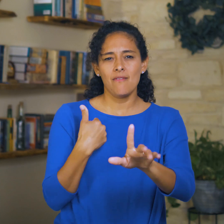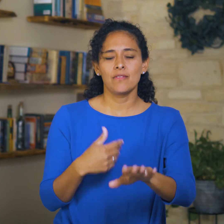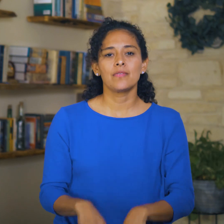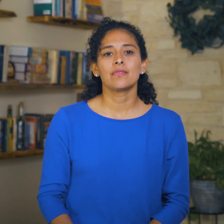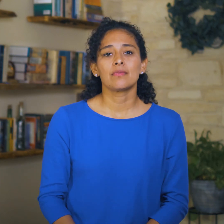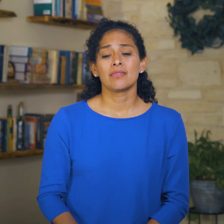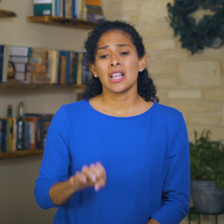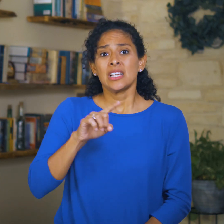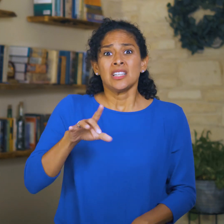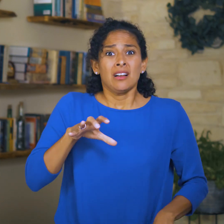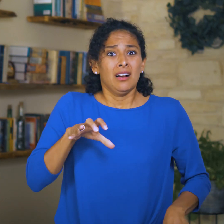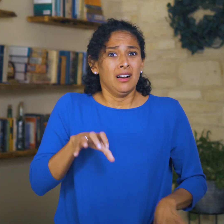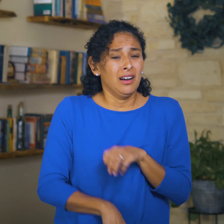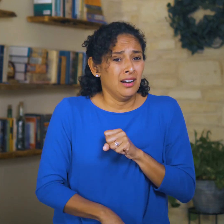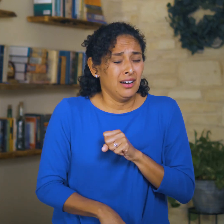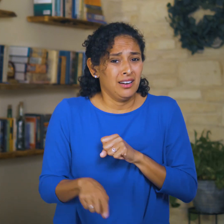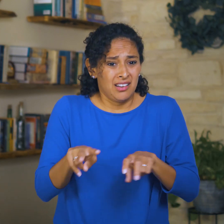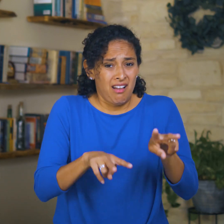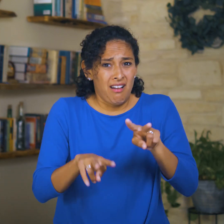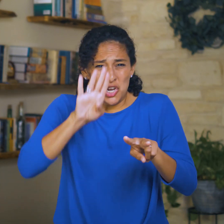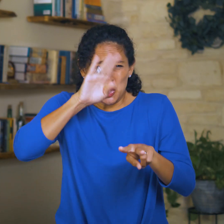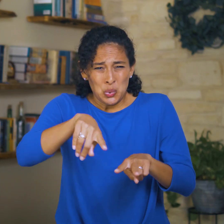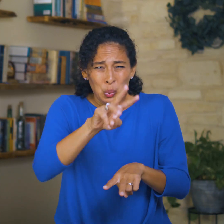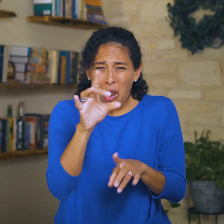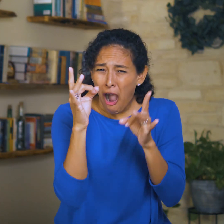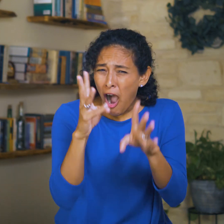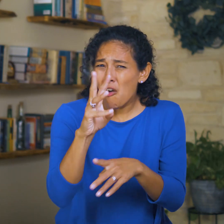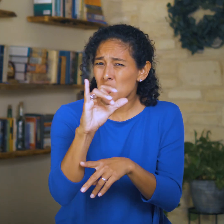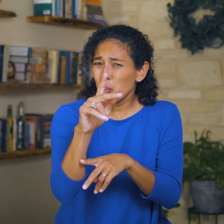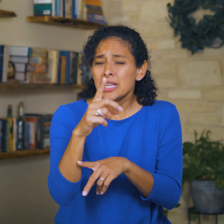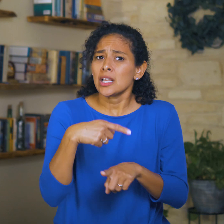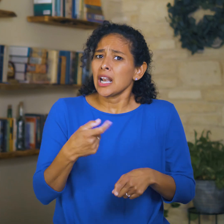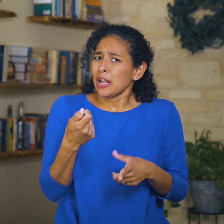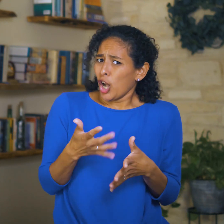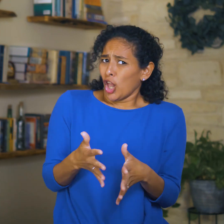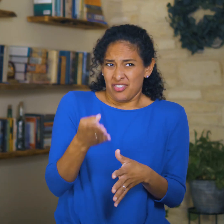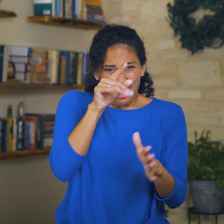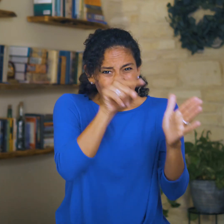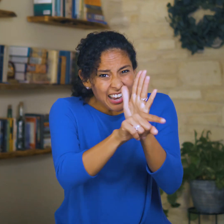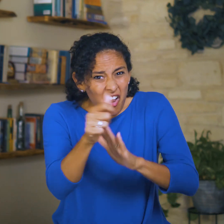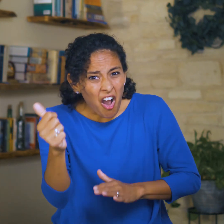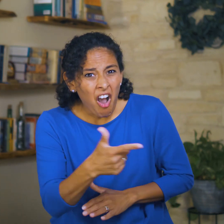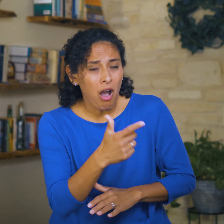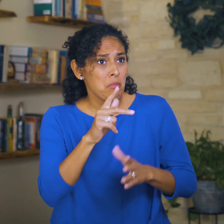Ezekiel is distraught because he knows how wicked the people are; he seems nervous that God will kill everyone—